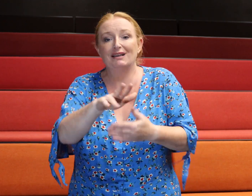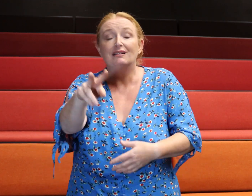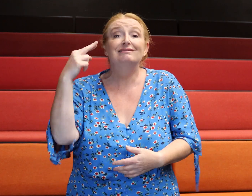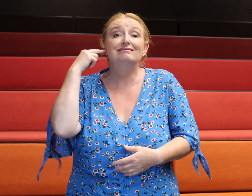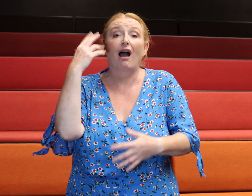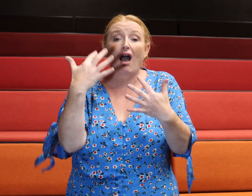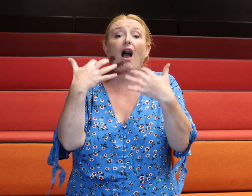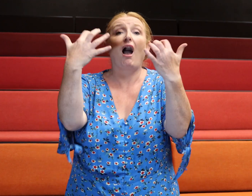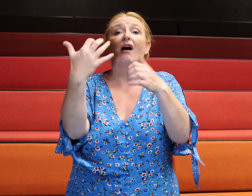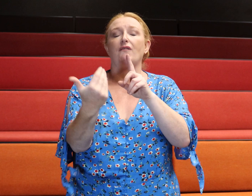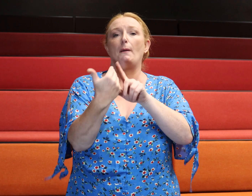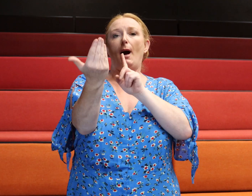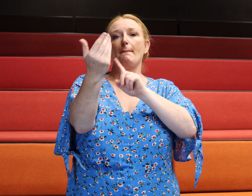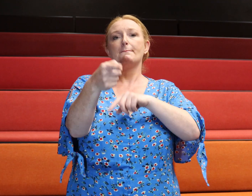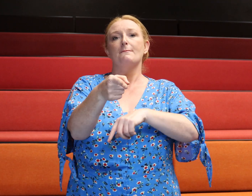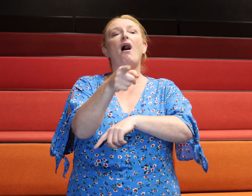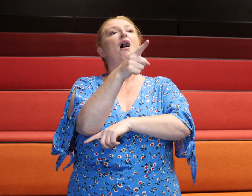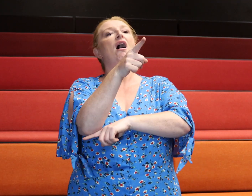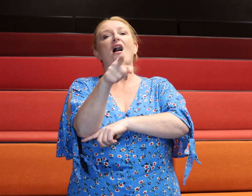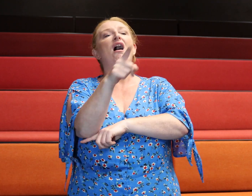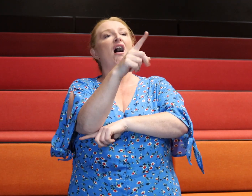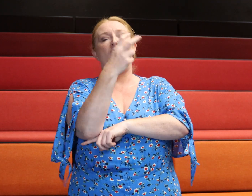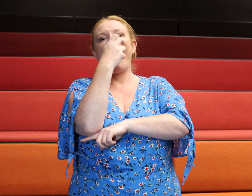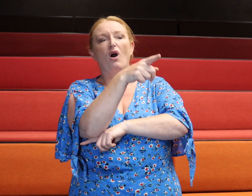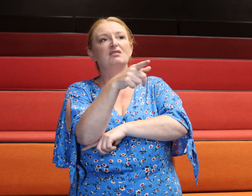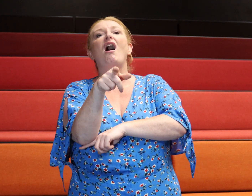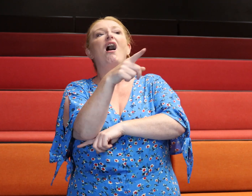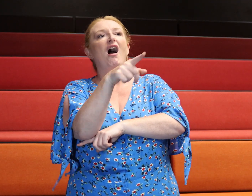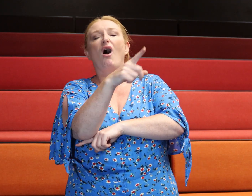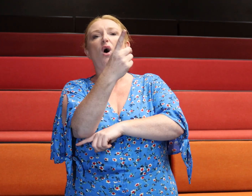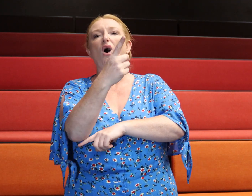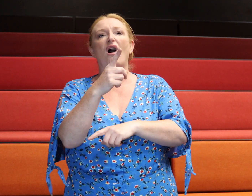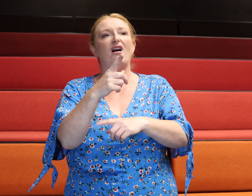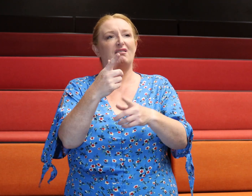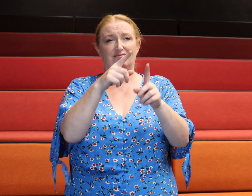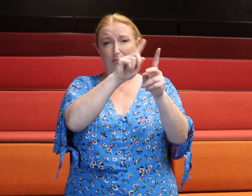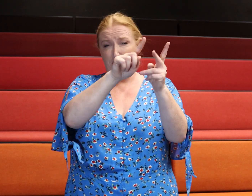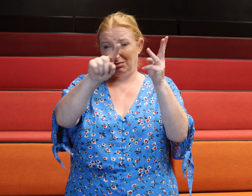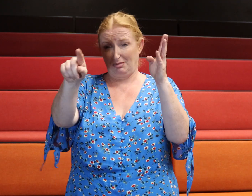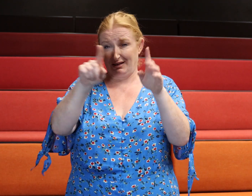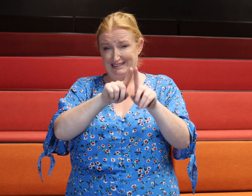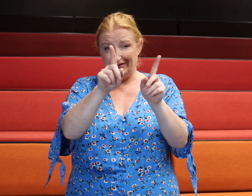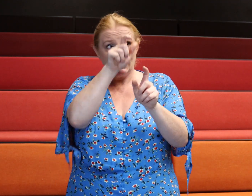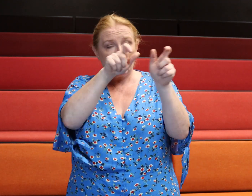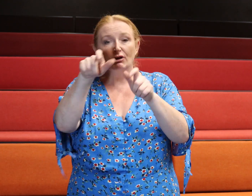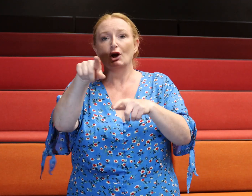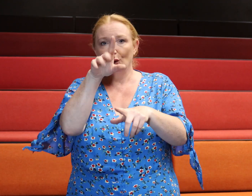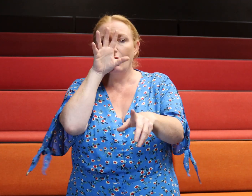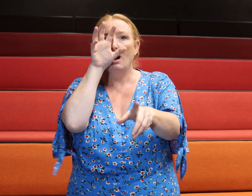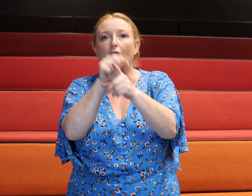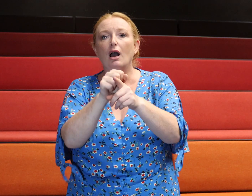so that the D/deaf audience already know that it's Bob or it's Dave or it's Emily or whoever it happens to be.